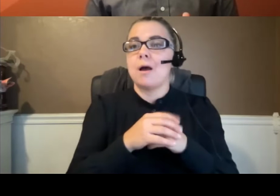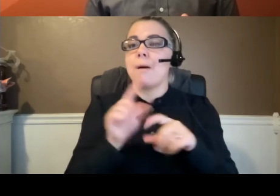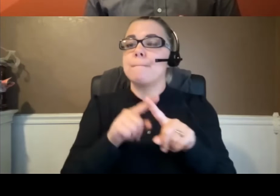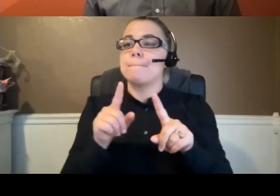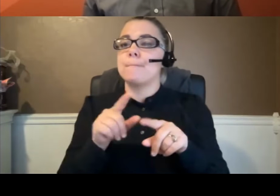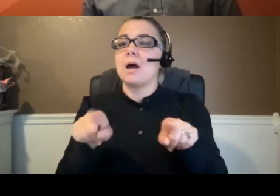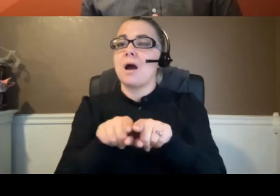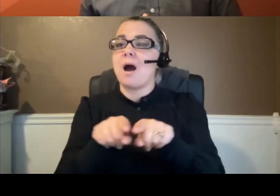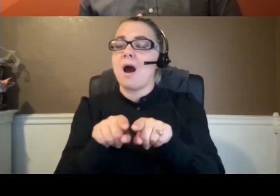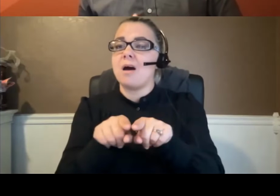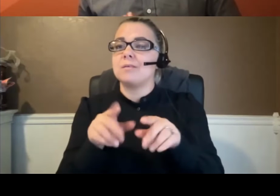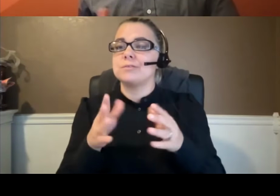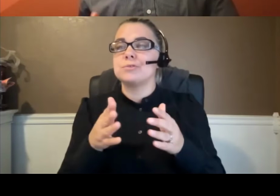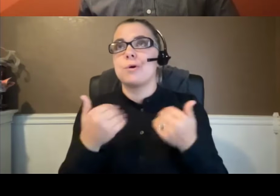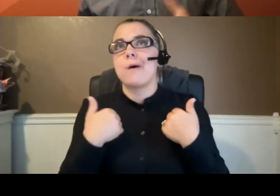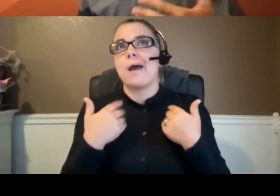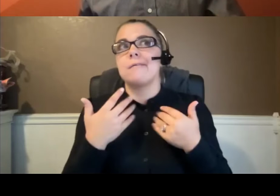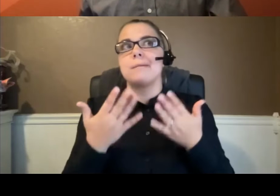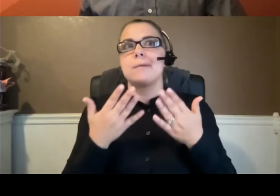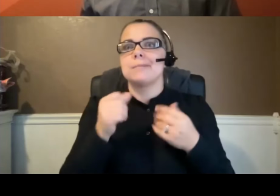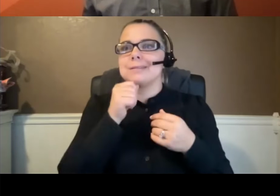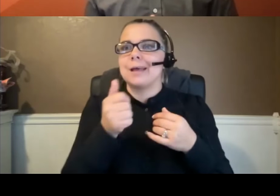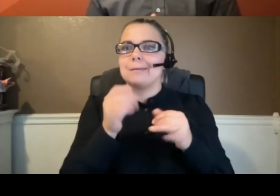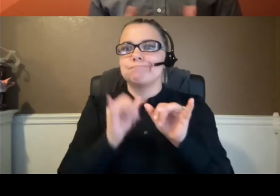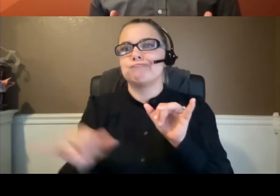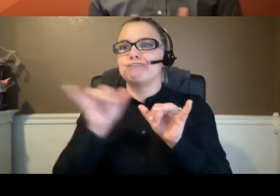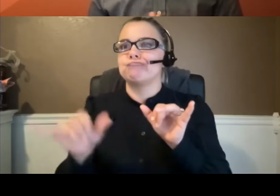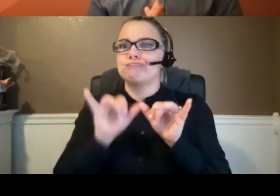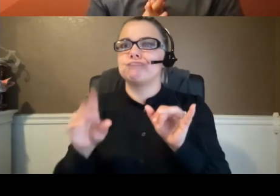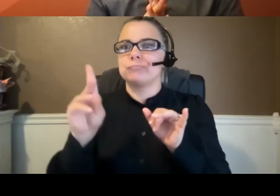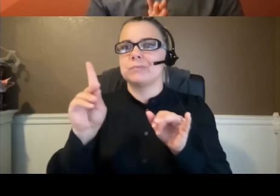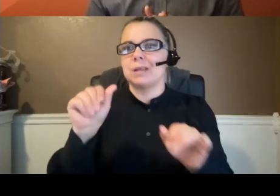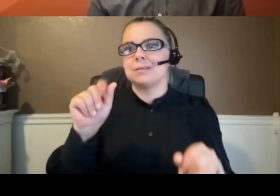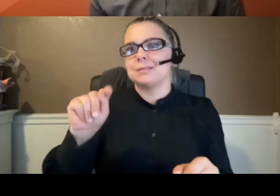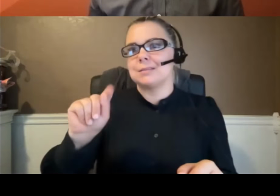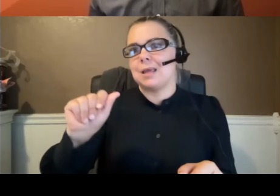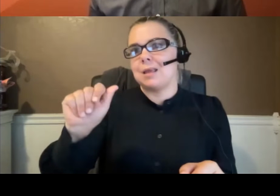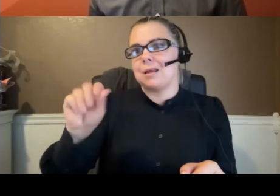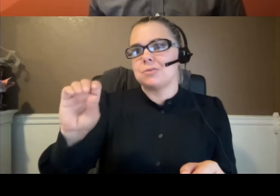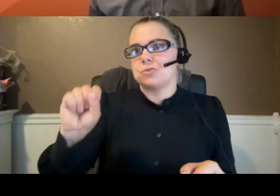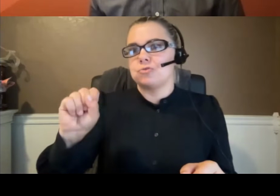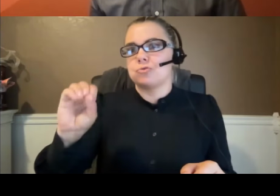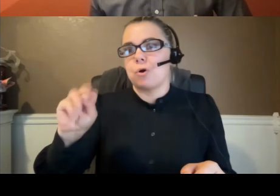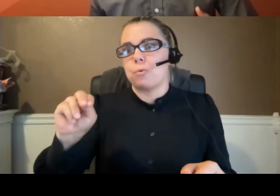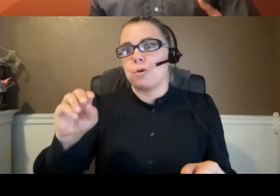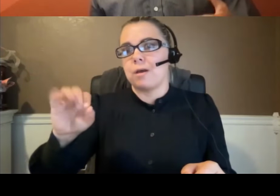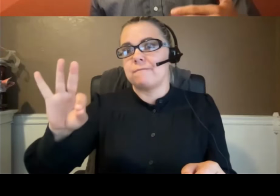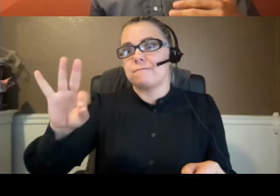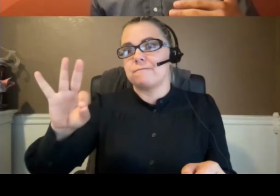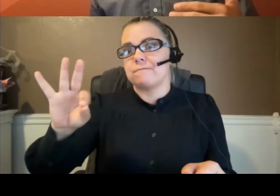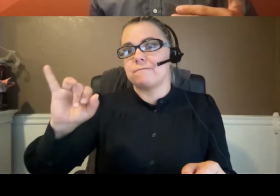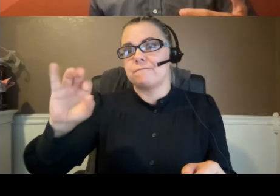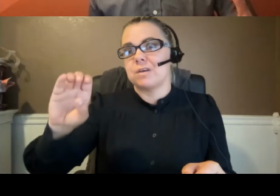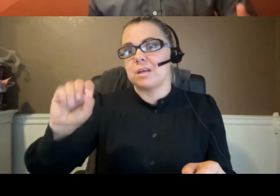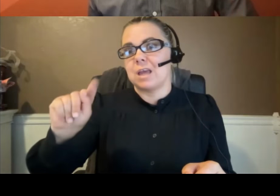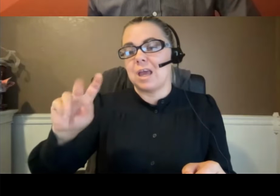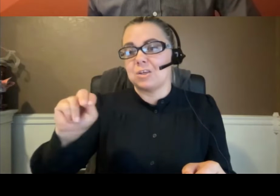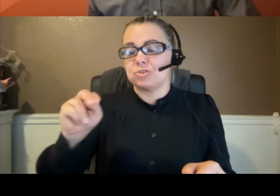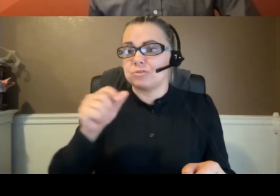aren't maybe standardized like data sonification. Data sonification is a very, very interesting idea. It may have